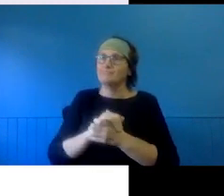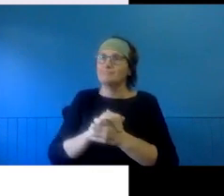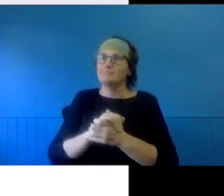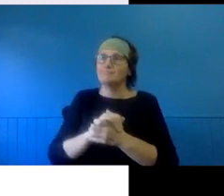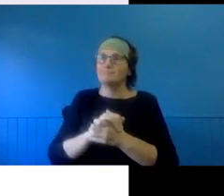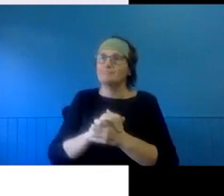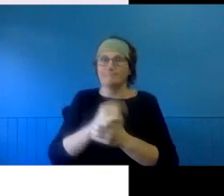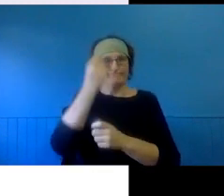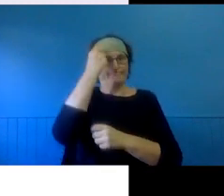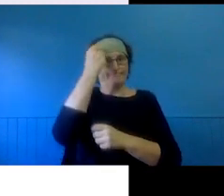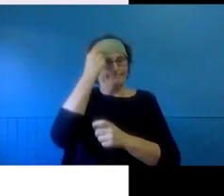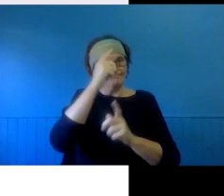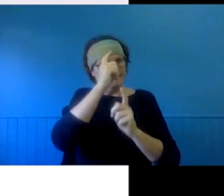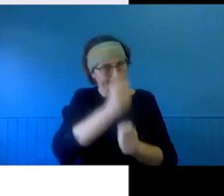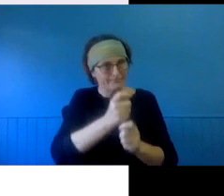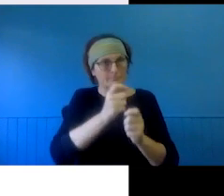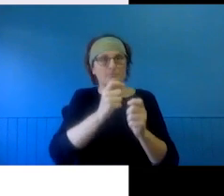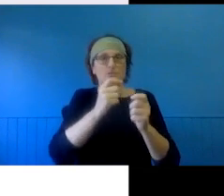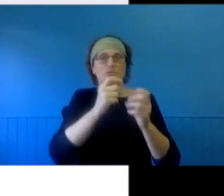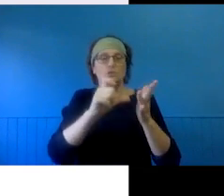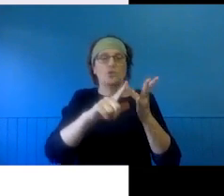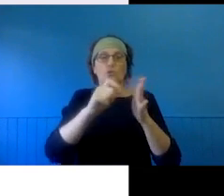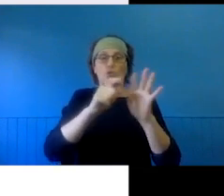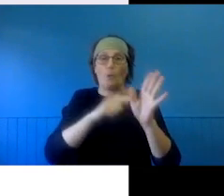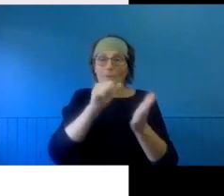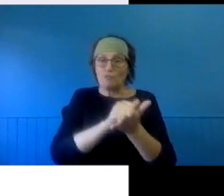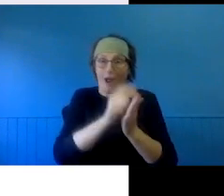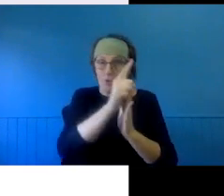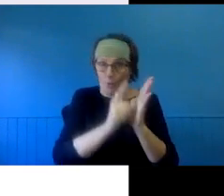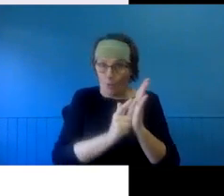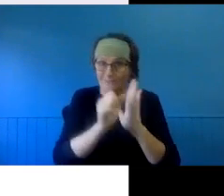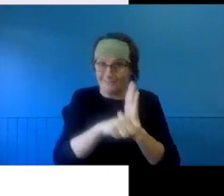laws and asking permission to copyright owners, it is promoting